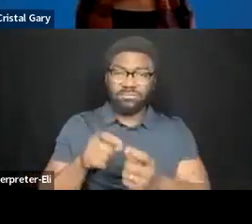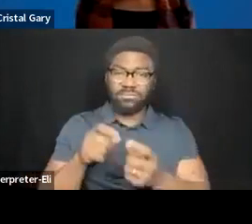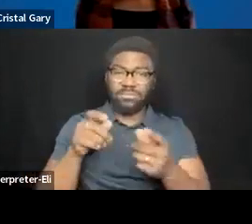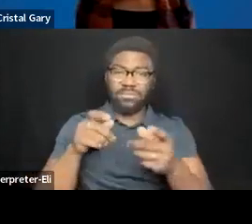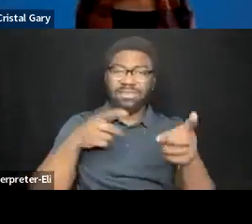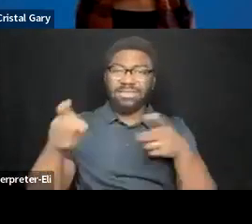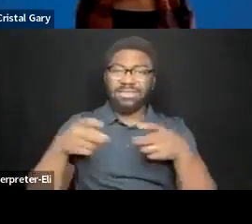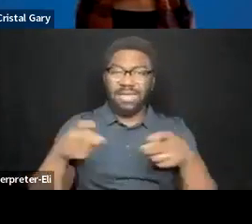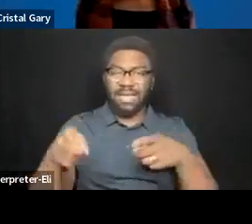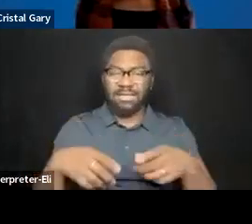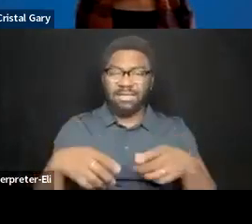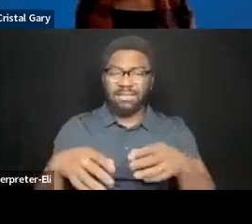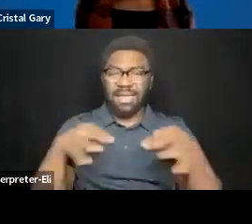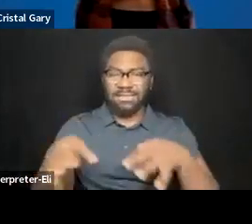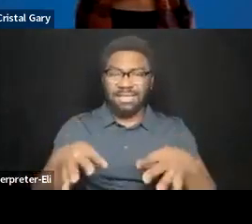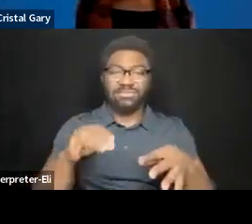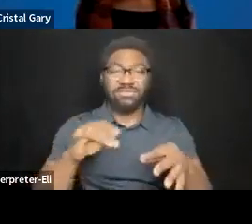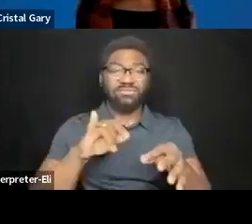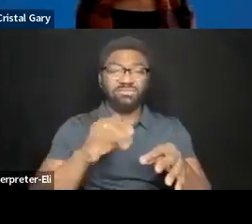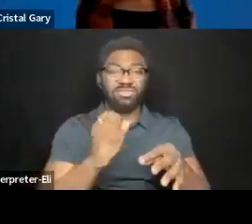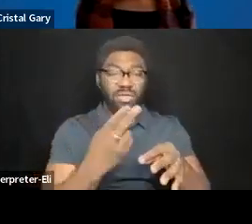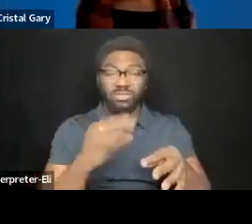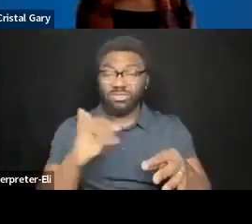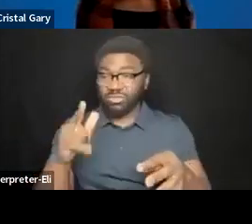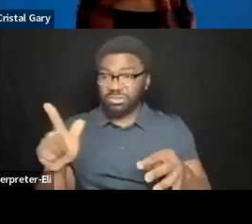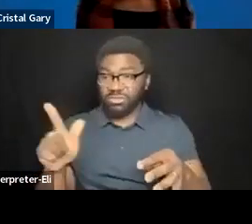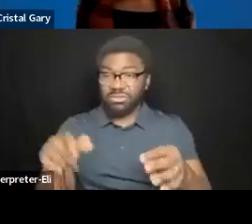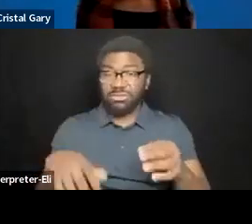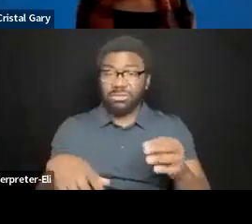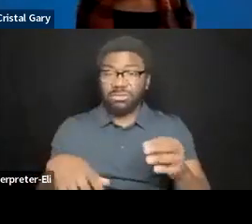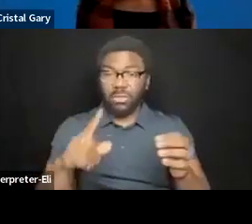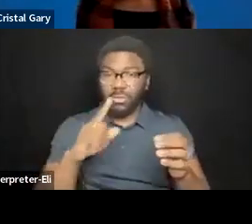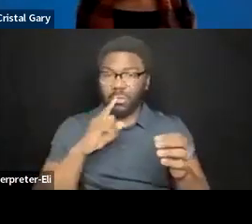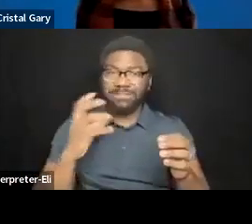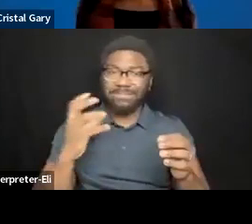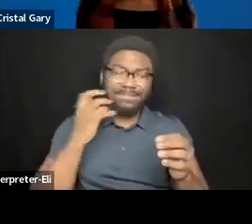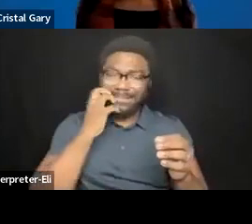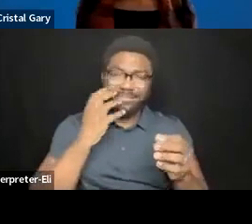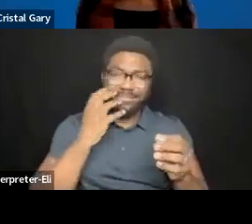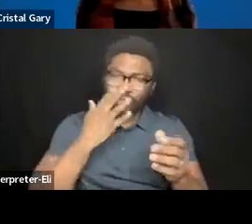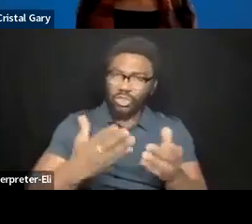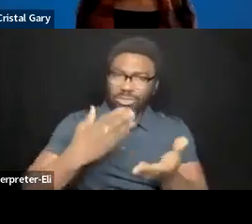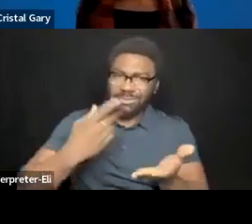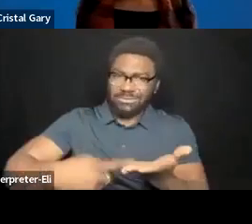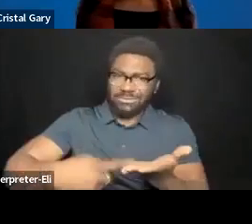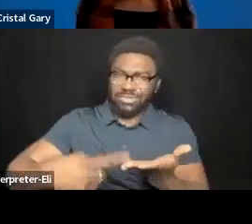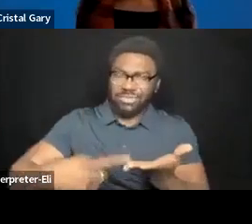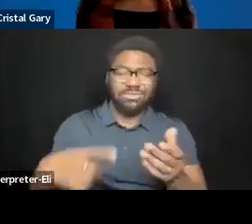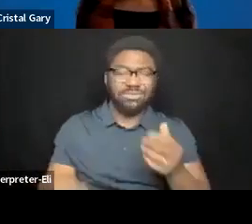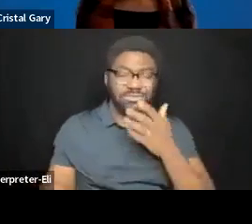and Jill, just so I'm clear. Because it's such a robust discussion. And two themes that really came out to me were,